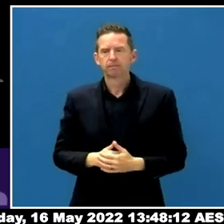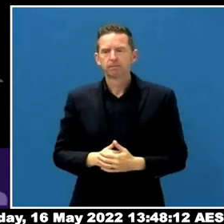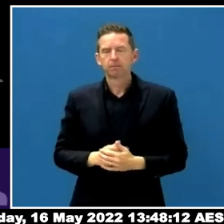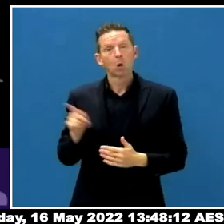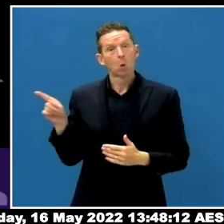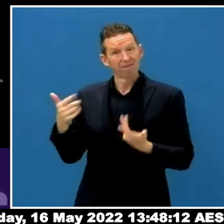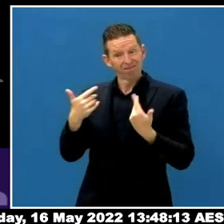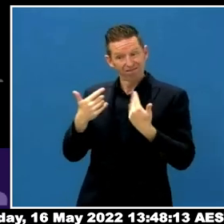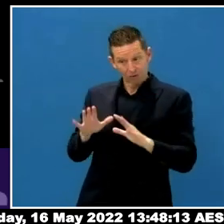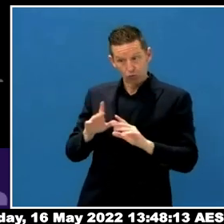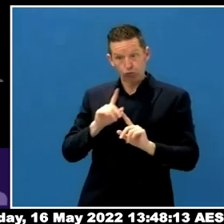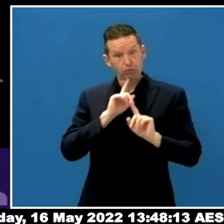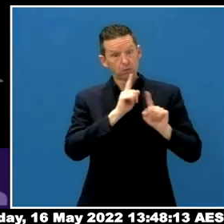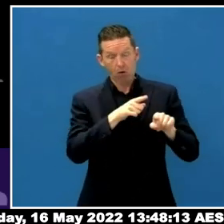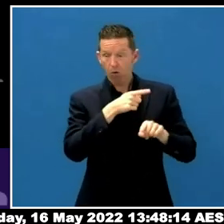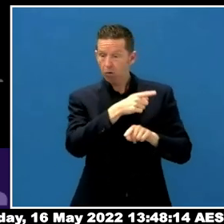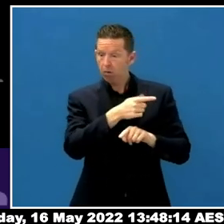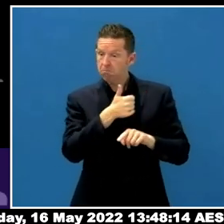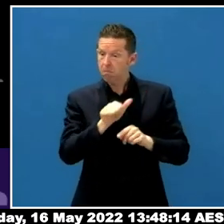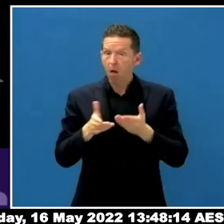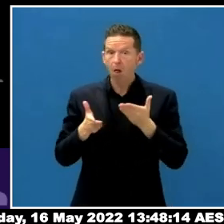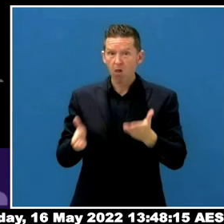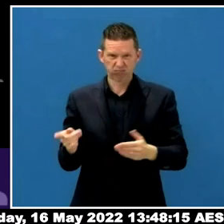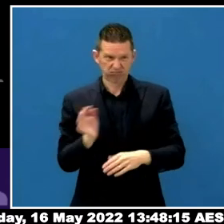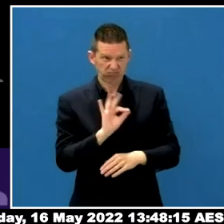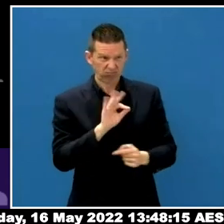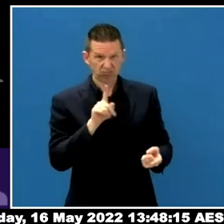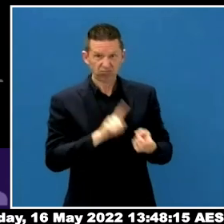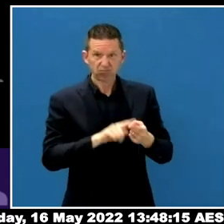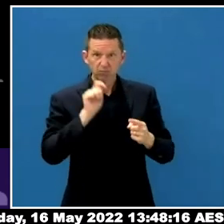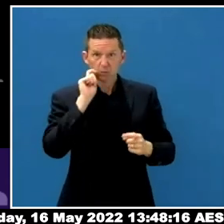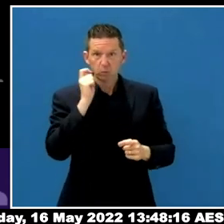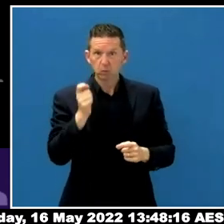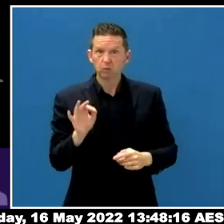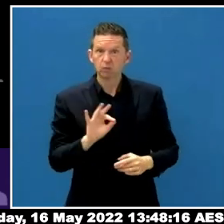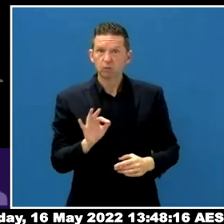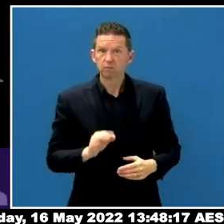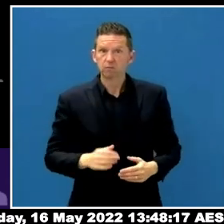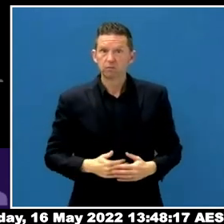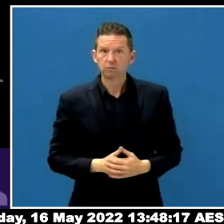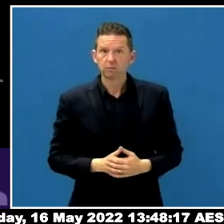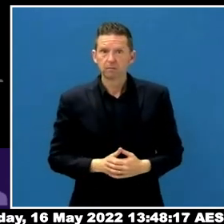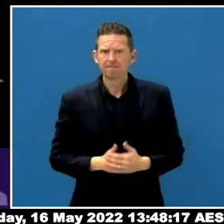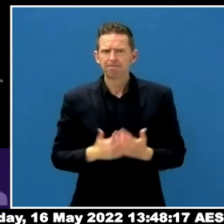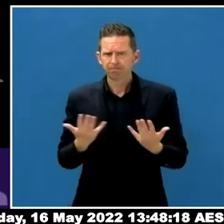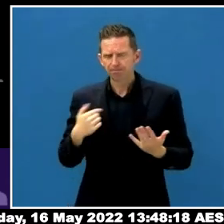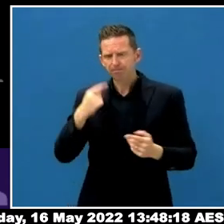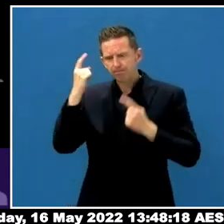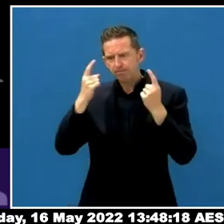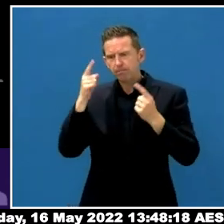In terms of the activities that Simon did day to day, were you aware of what